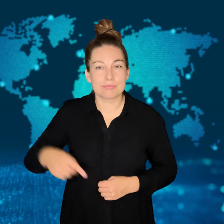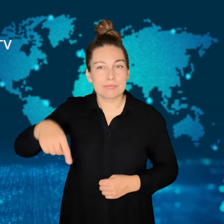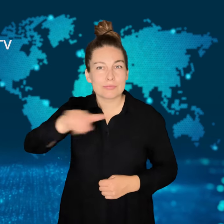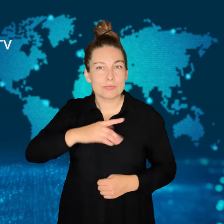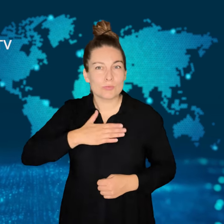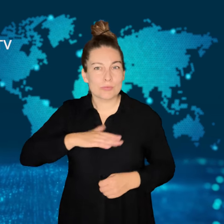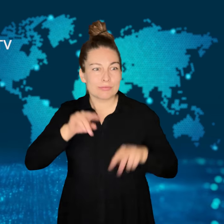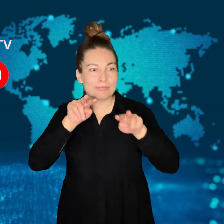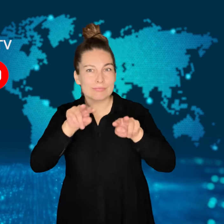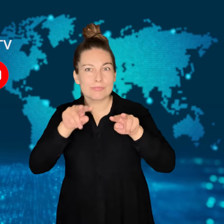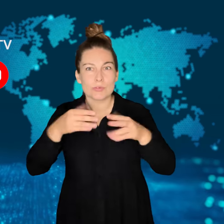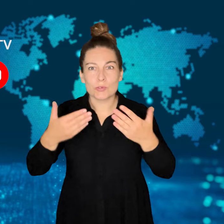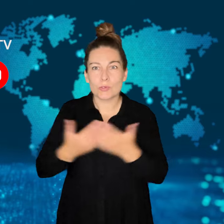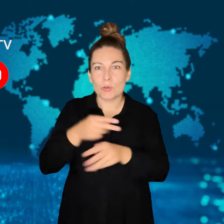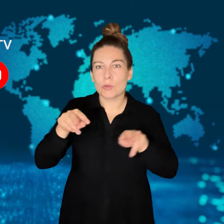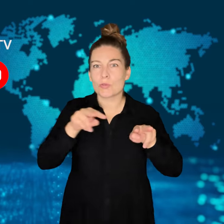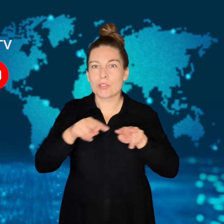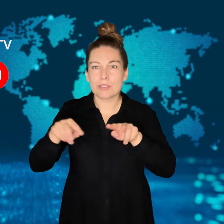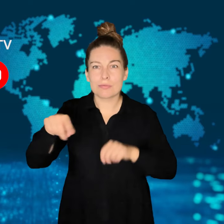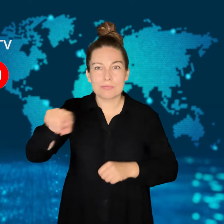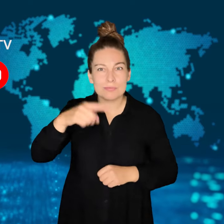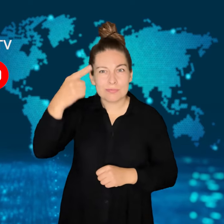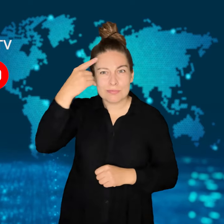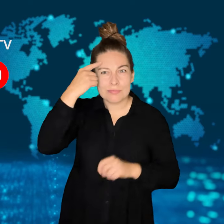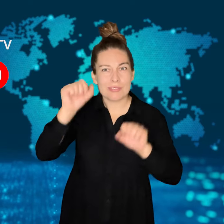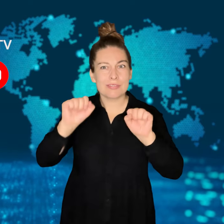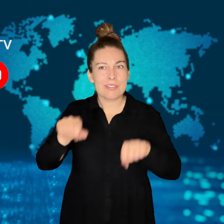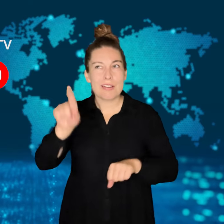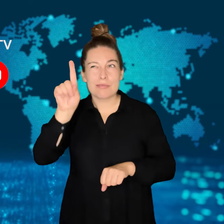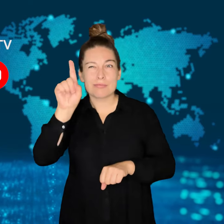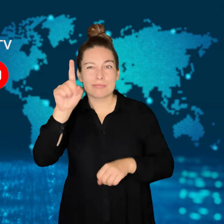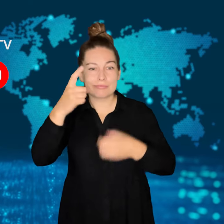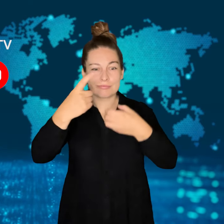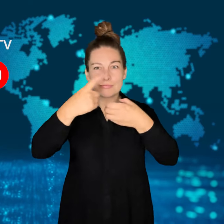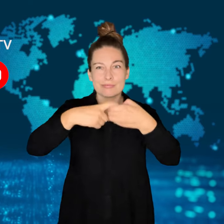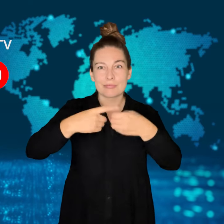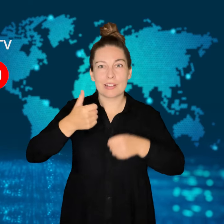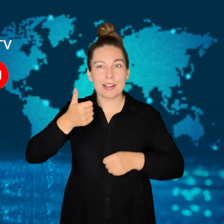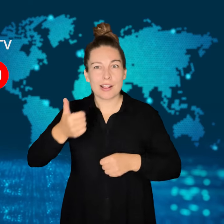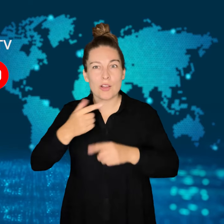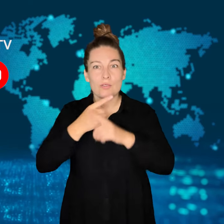Don't forget to subscribe, like, and follow H3 World TV